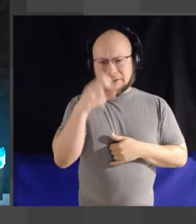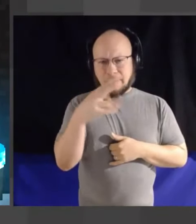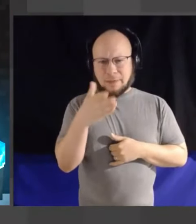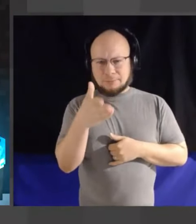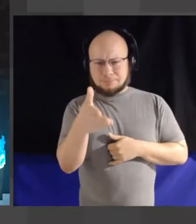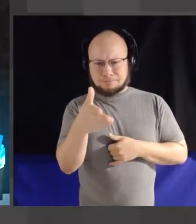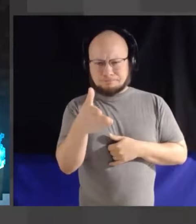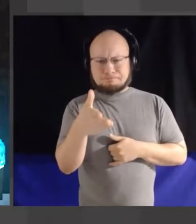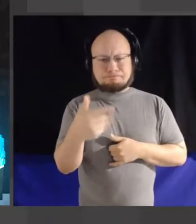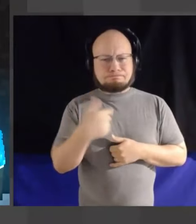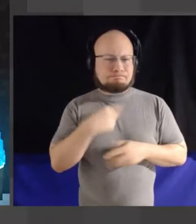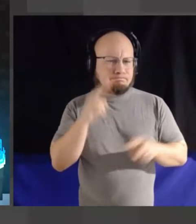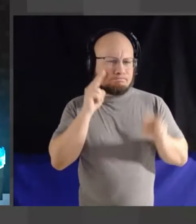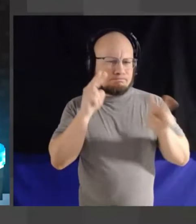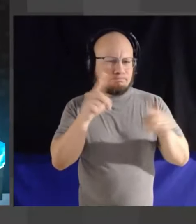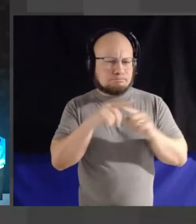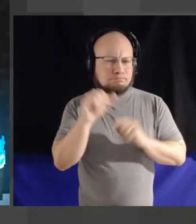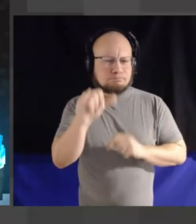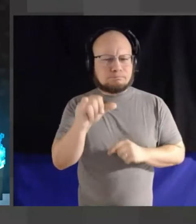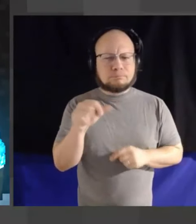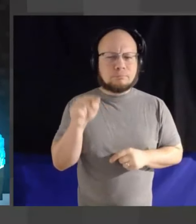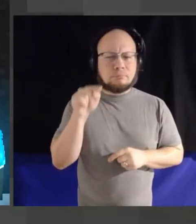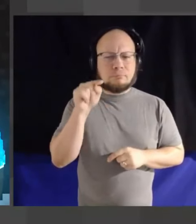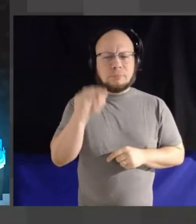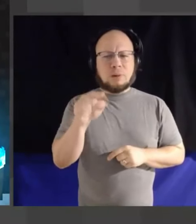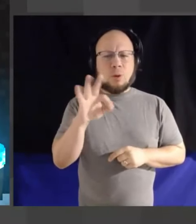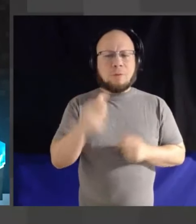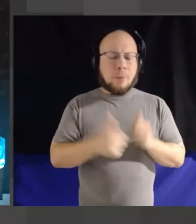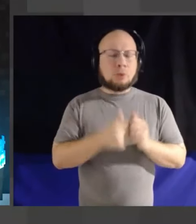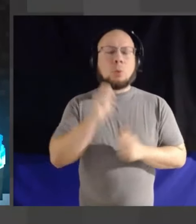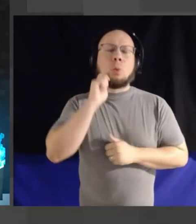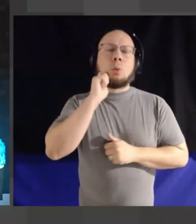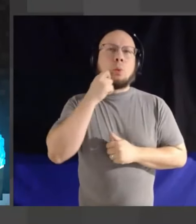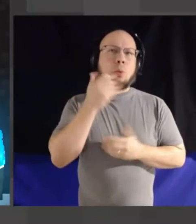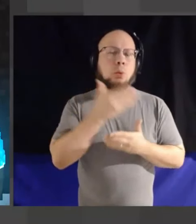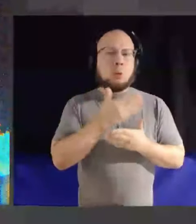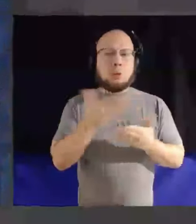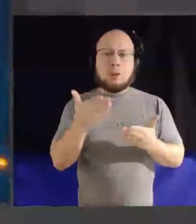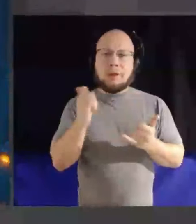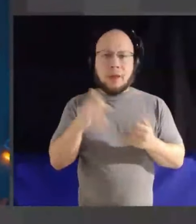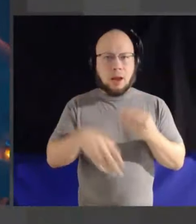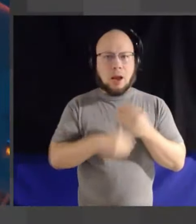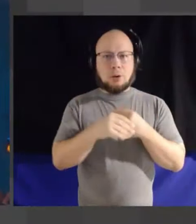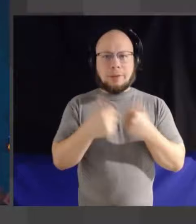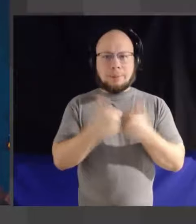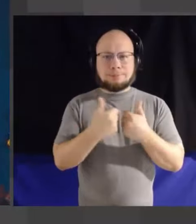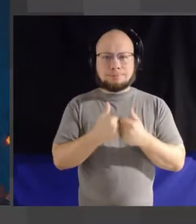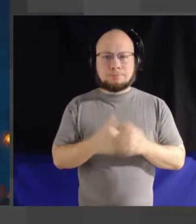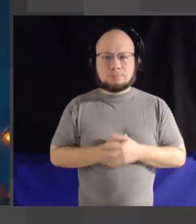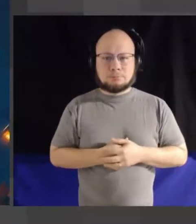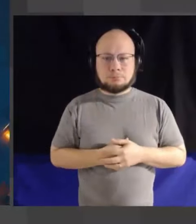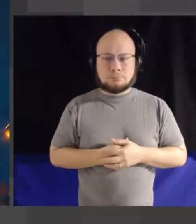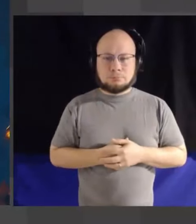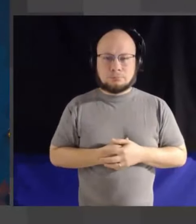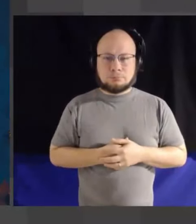WANDERING TRADER. THIS IS DEFINITELY SOMETHING THAT I'M LOOKING FORWARD TO BECAUSE THIS IS ONE OF THE